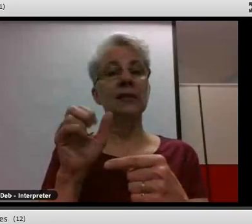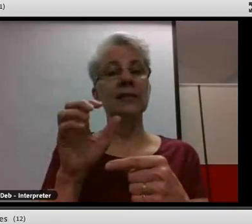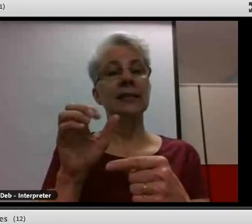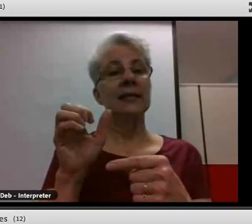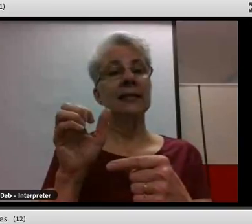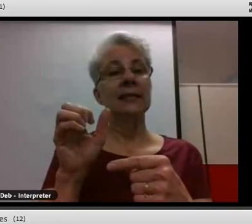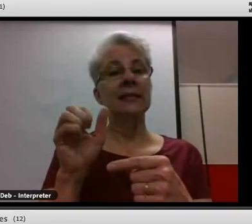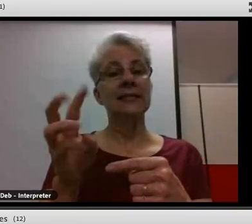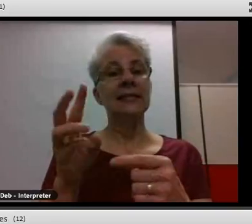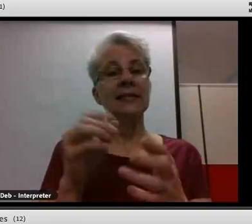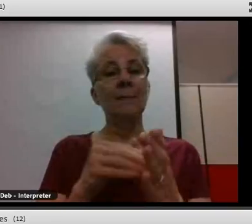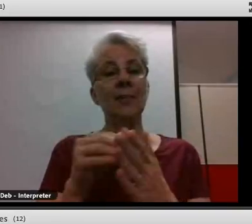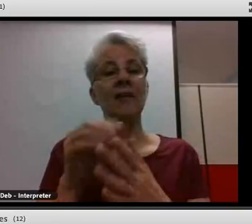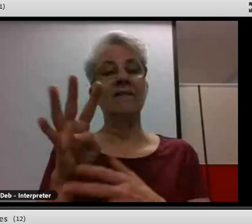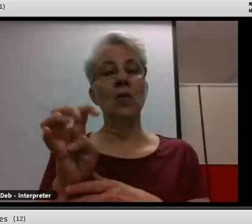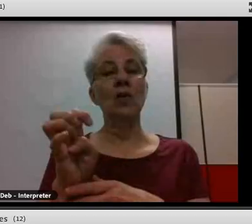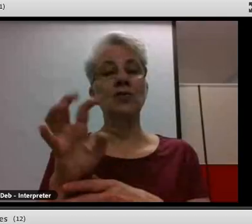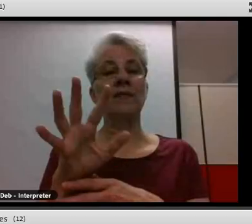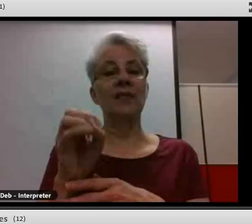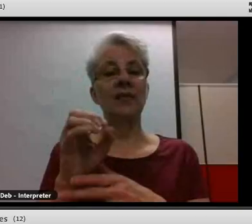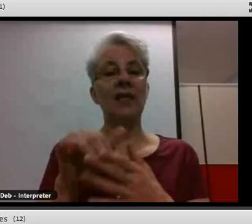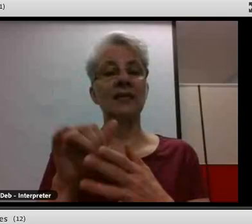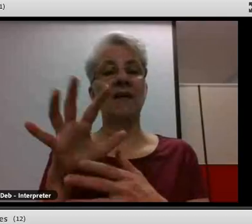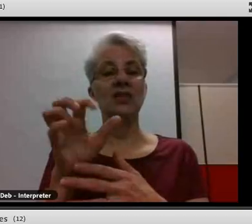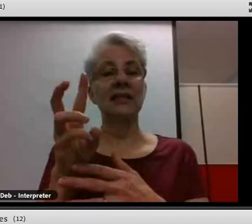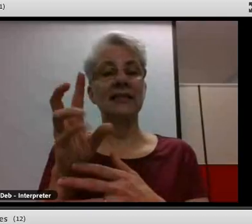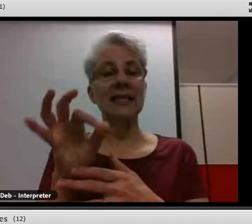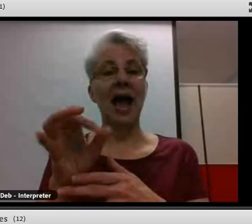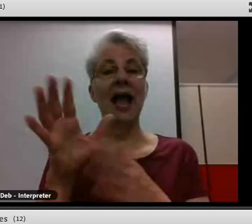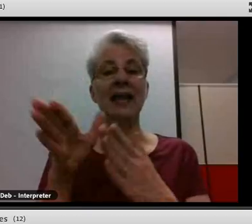How many libraries have people with disabilities working for them?